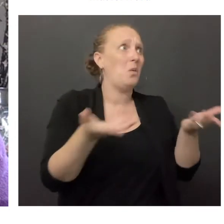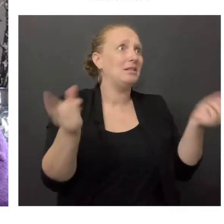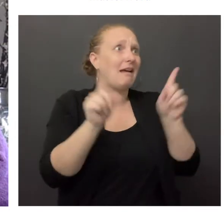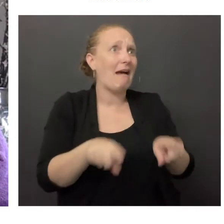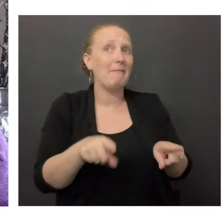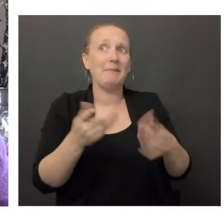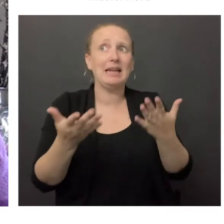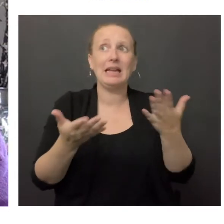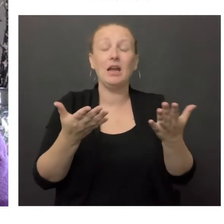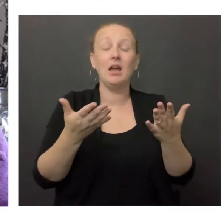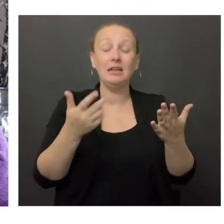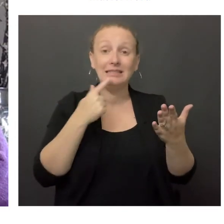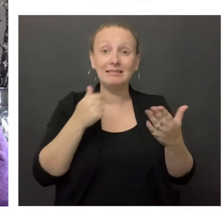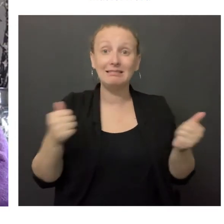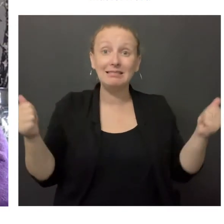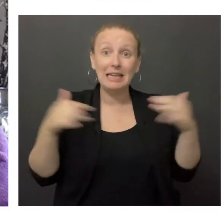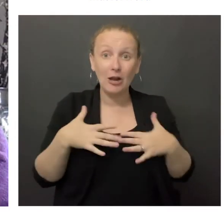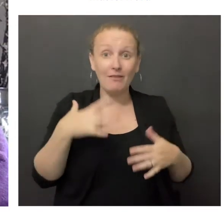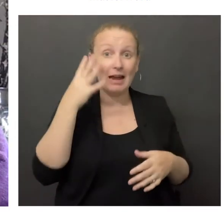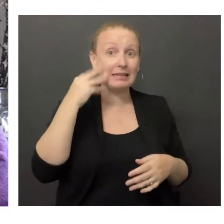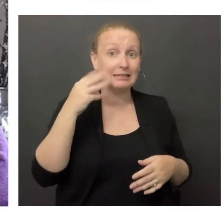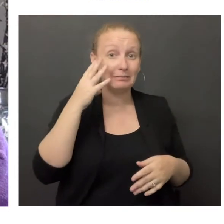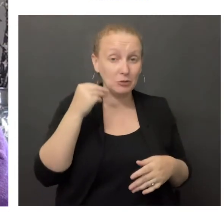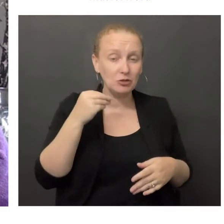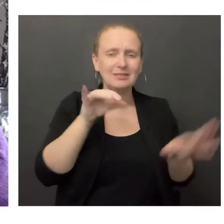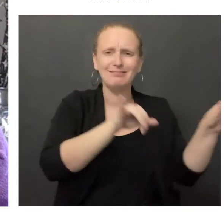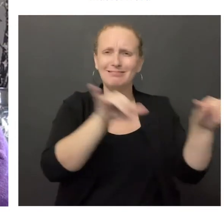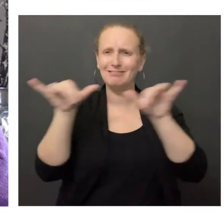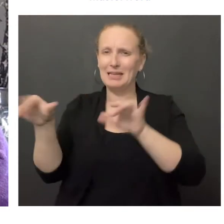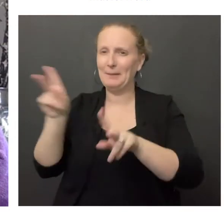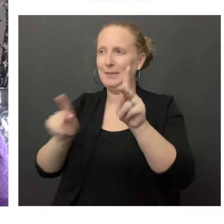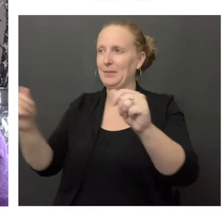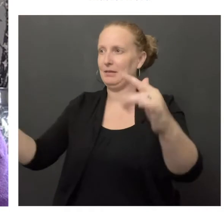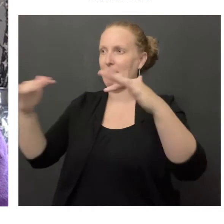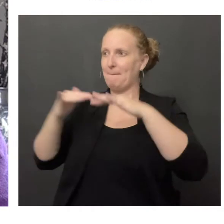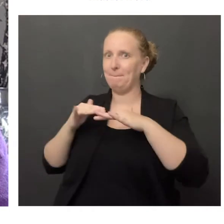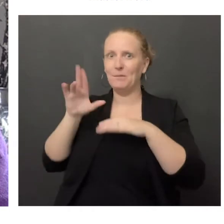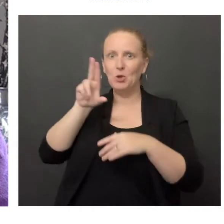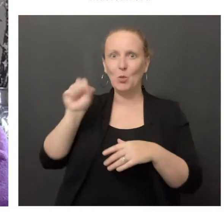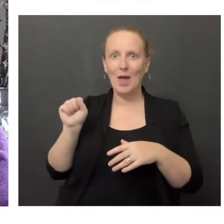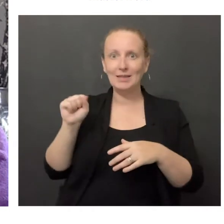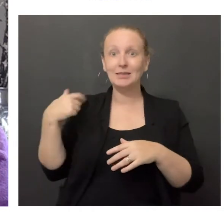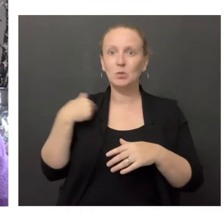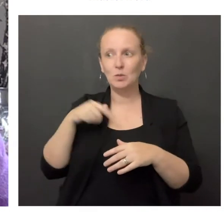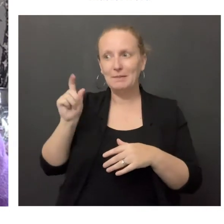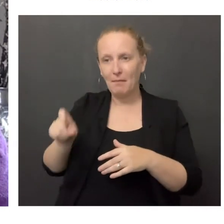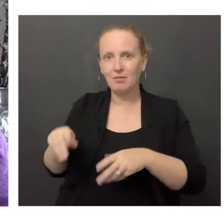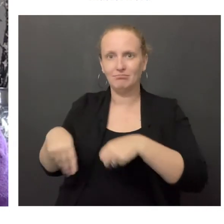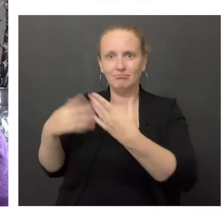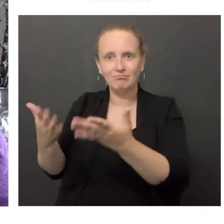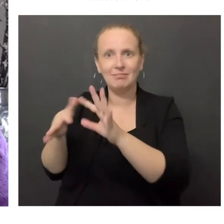be going through. So, I am really proud that, an honor to be working with you guys and